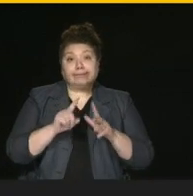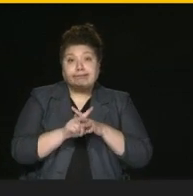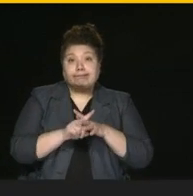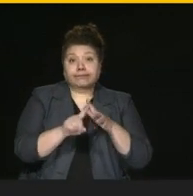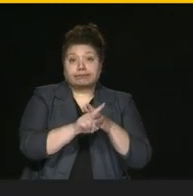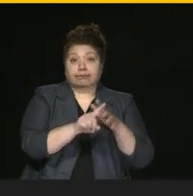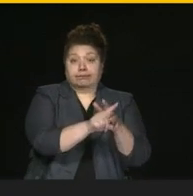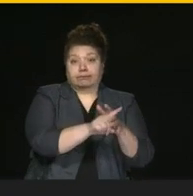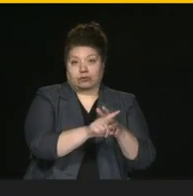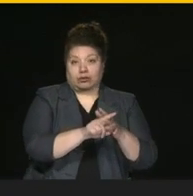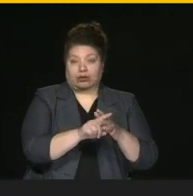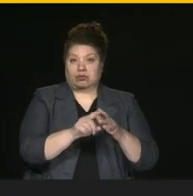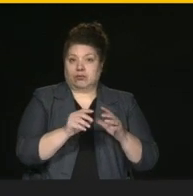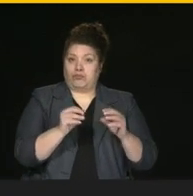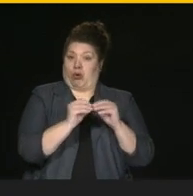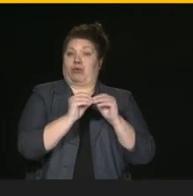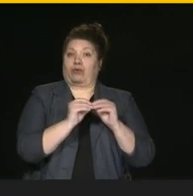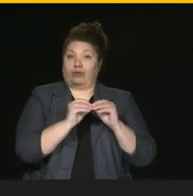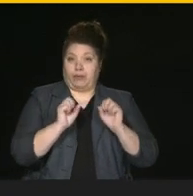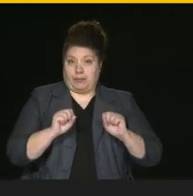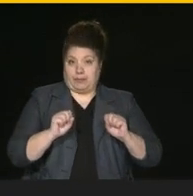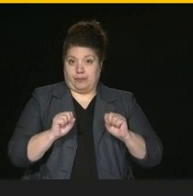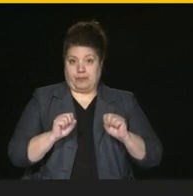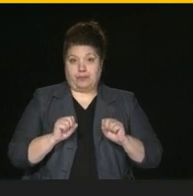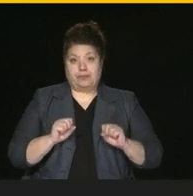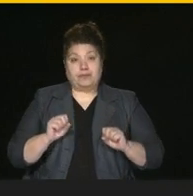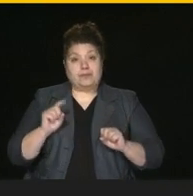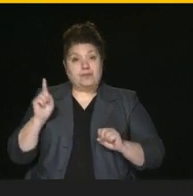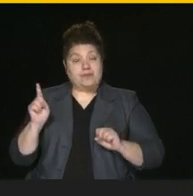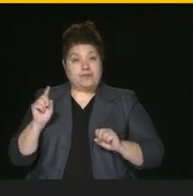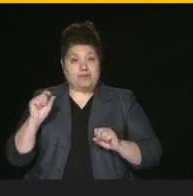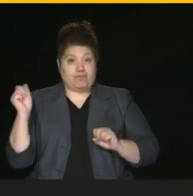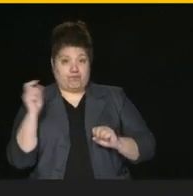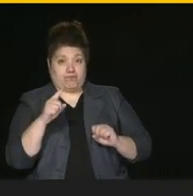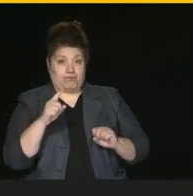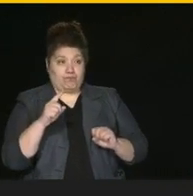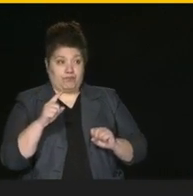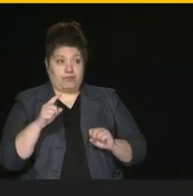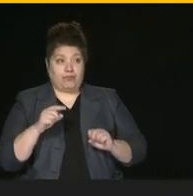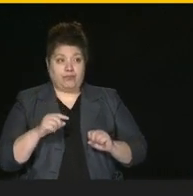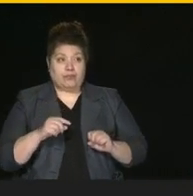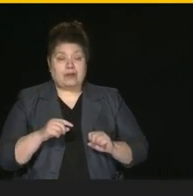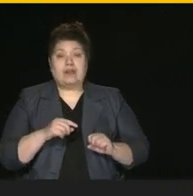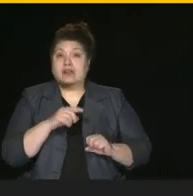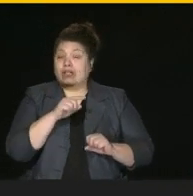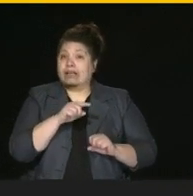AND WE MAY SEE AN INCREASE IN